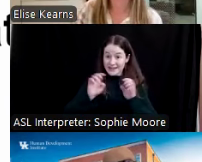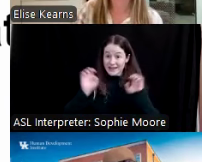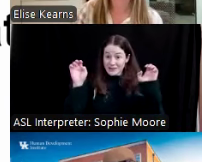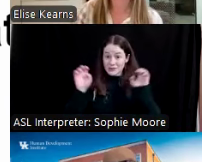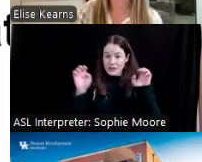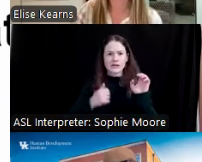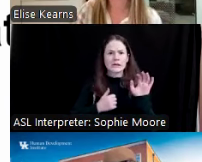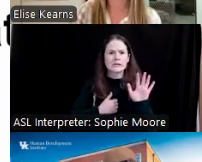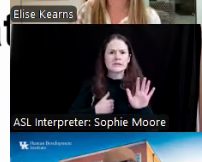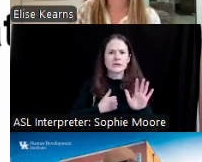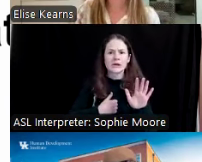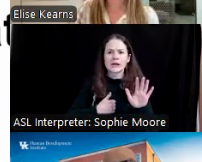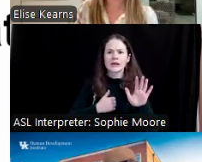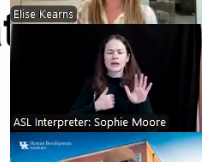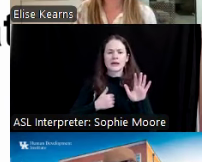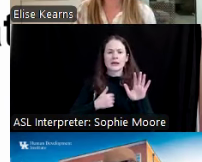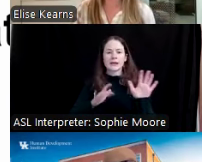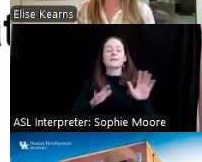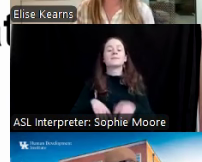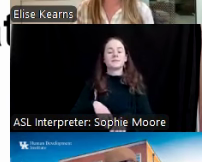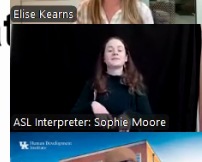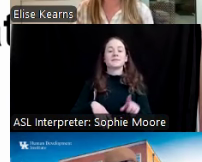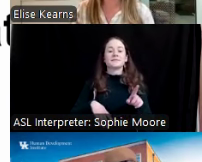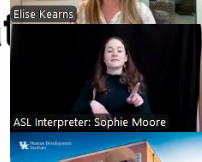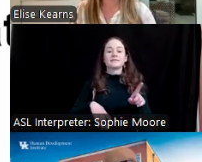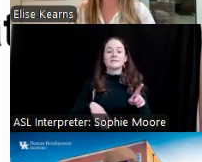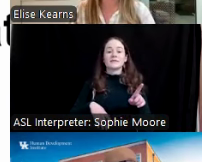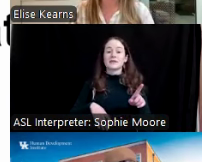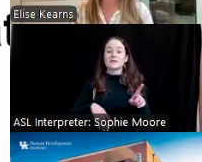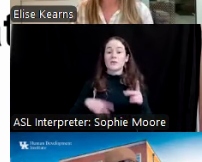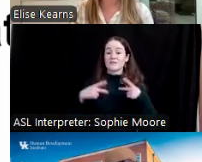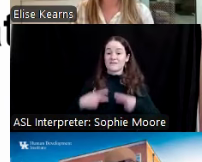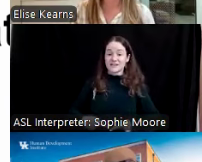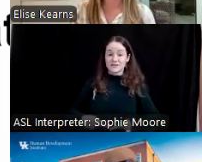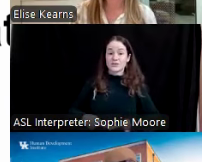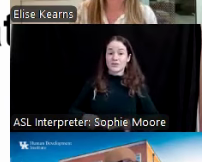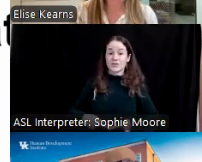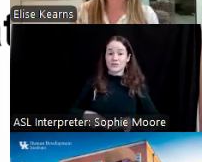my screen here that make it more difficult to participate for someone um with disabilities.